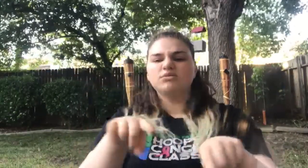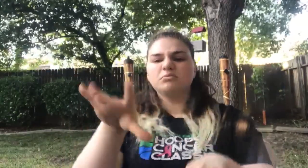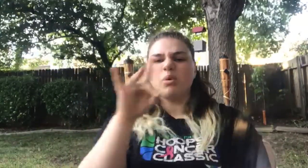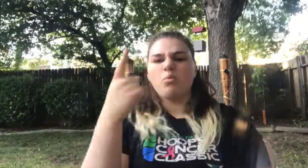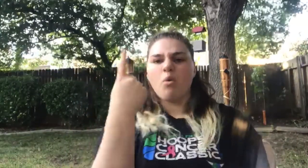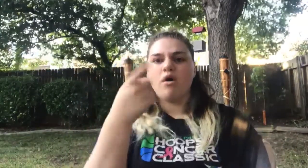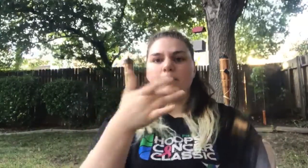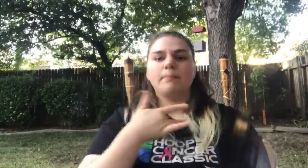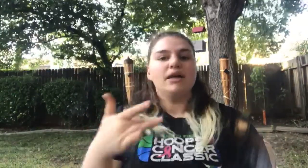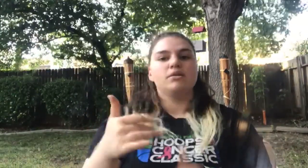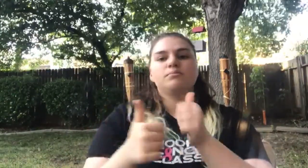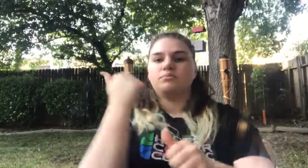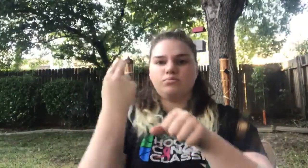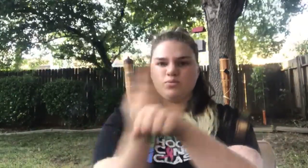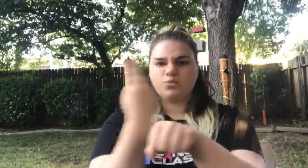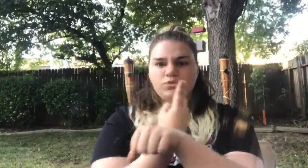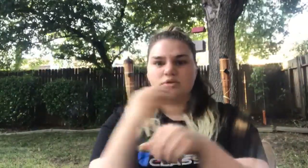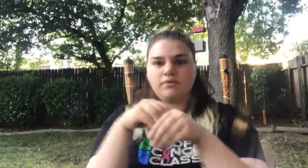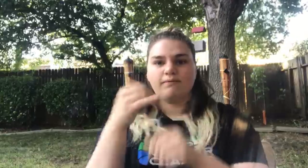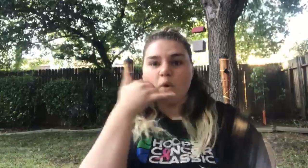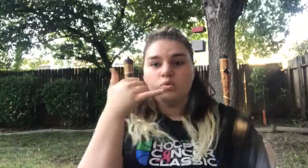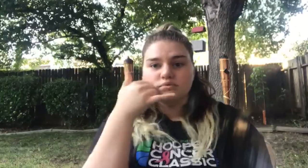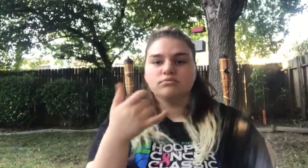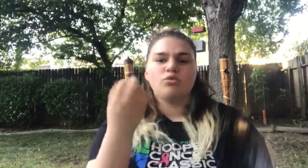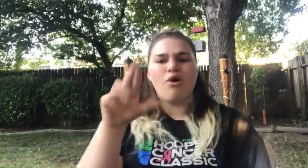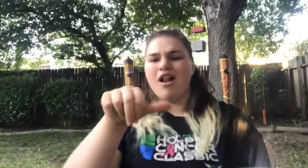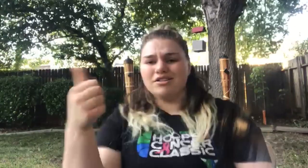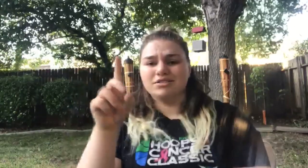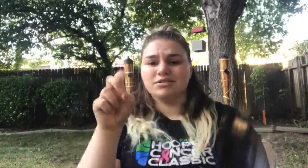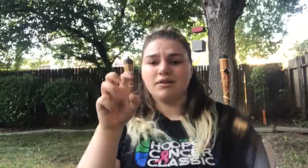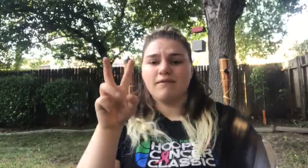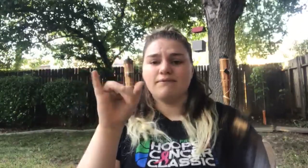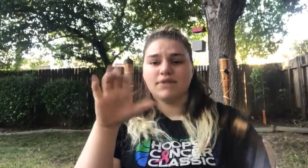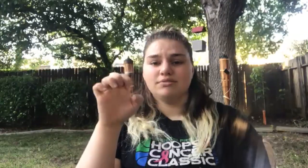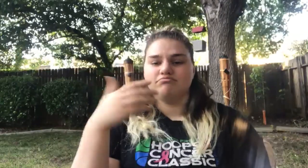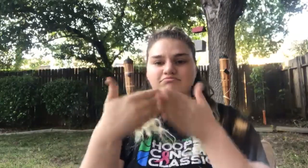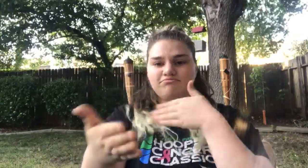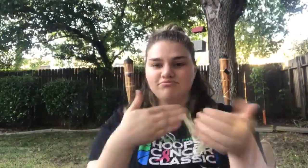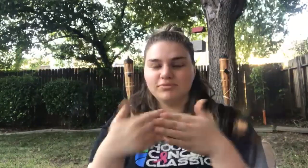You will pick one that you used the most on your devices.